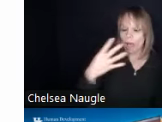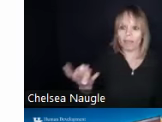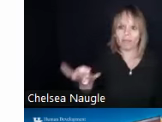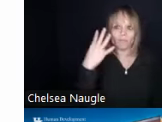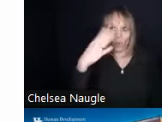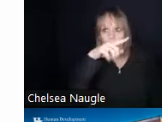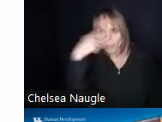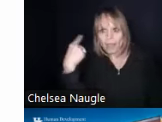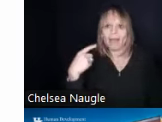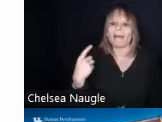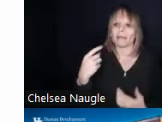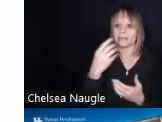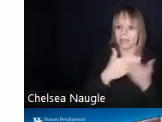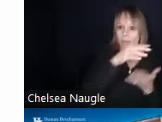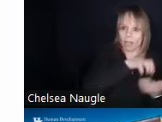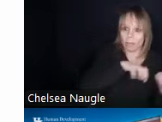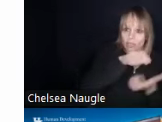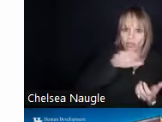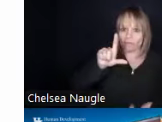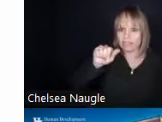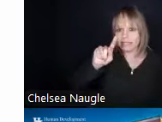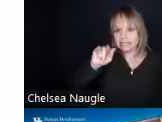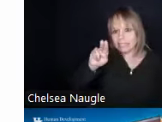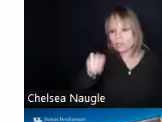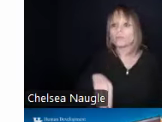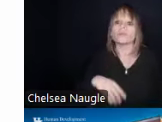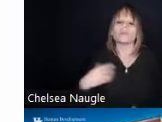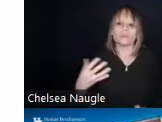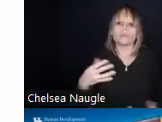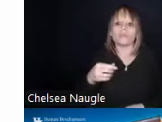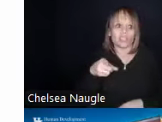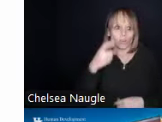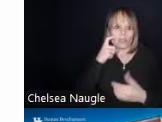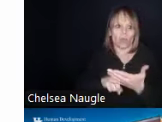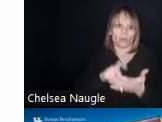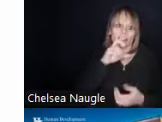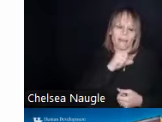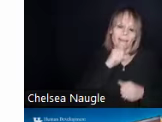each. And uh essentially, you can see the age there to 5 to 17 years. Uh in